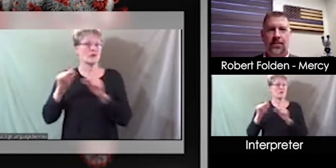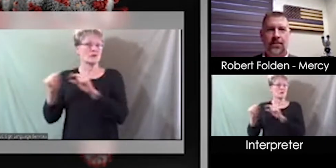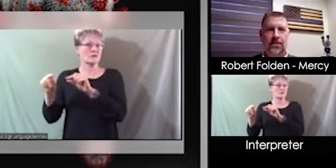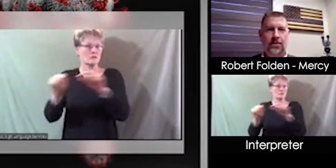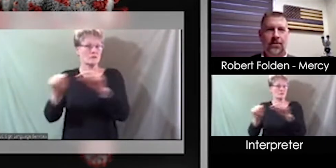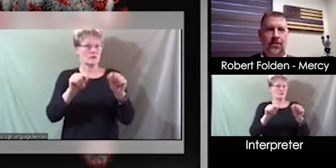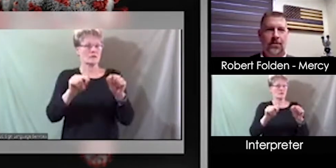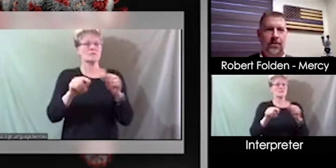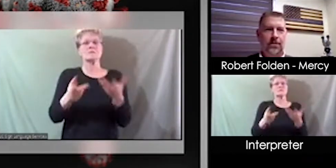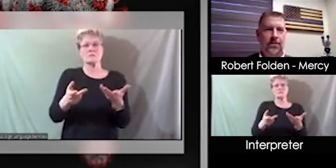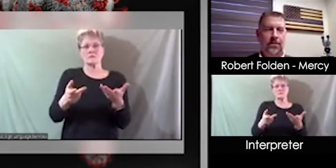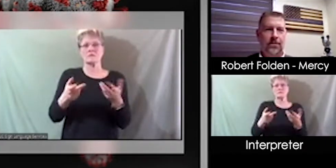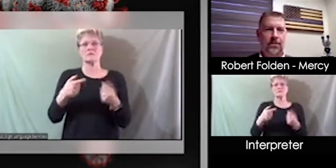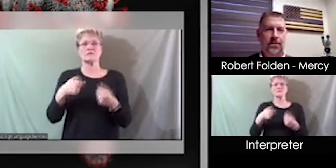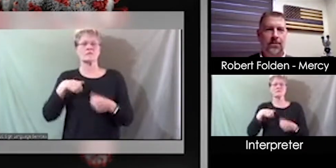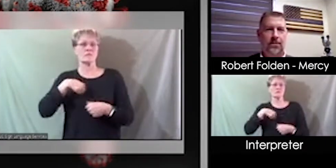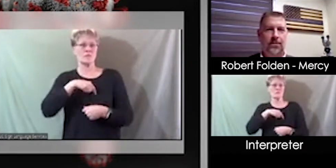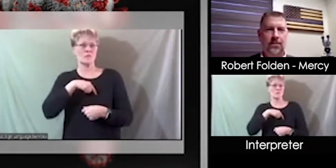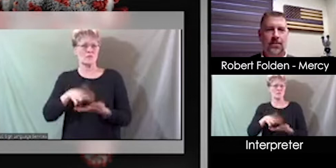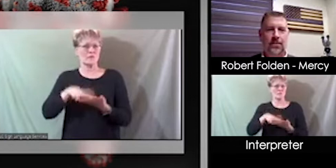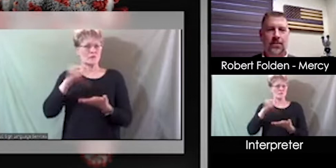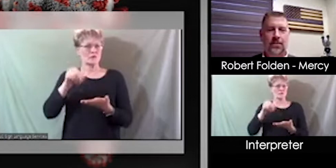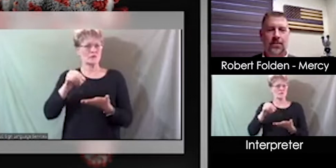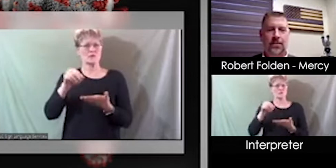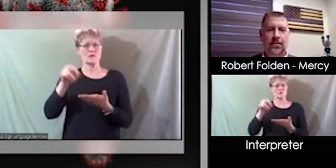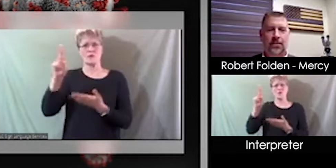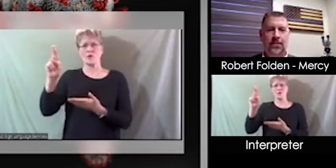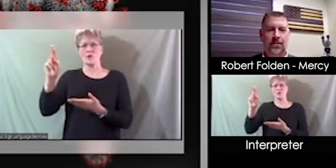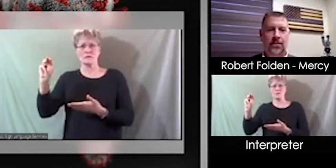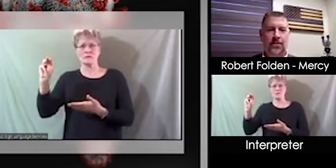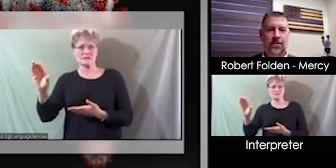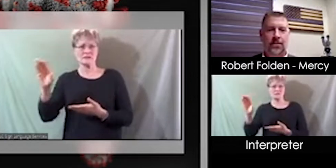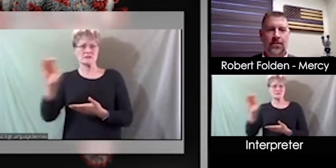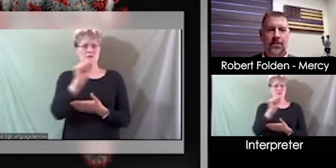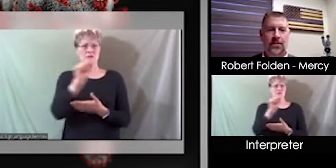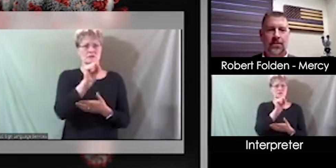not feel adequately protected and that they're being asked to vary